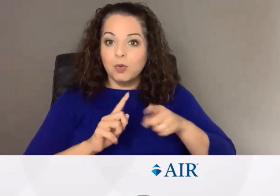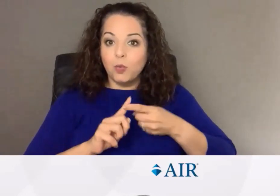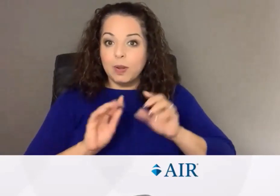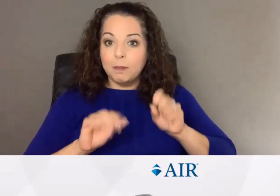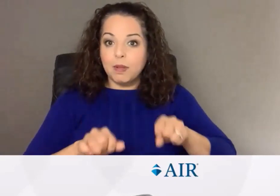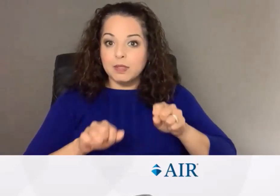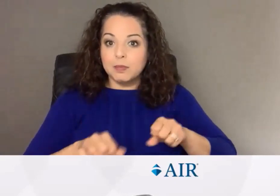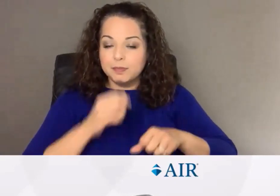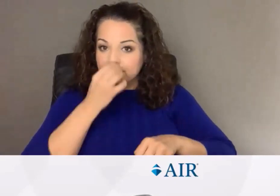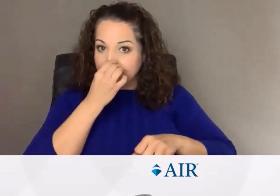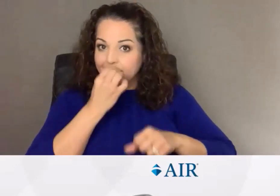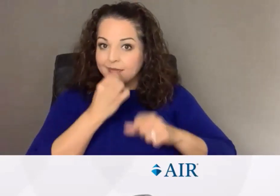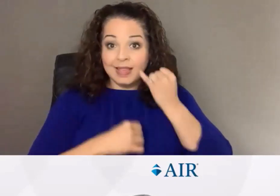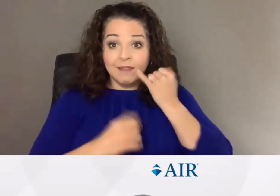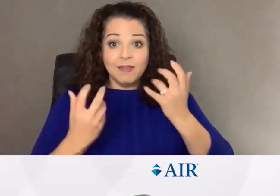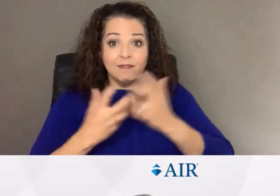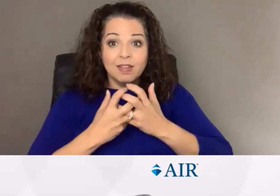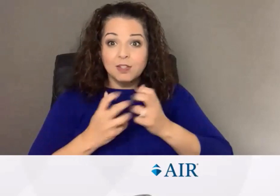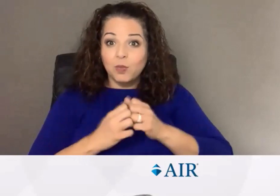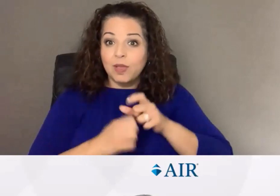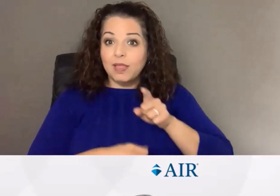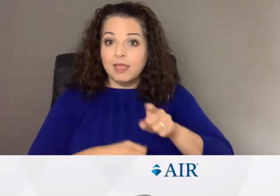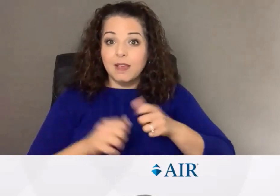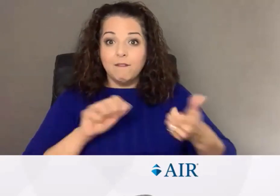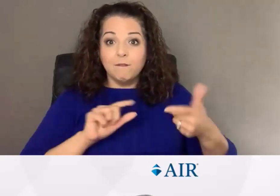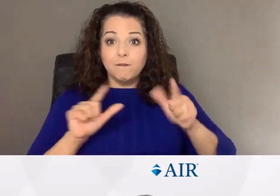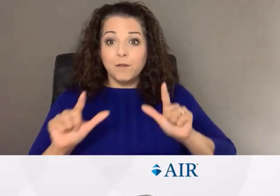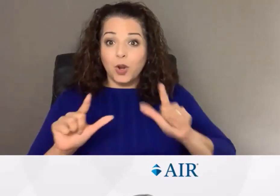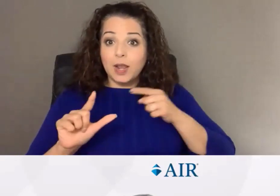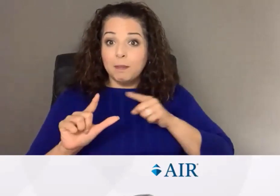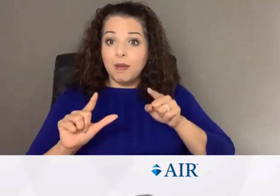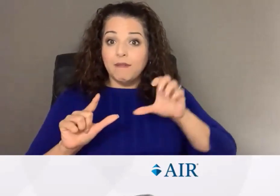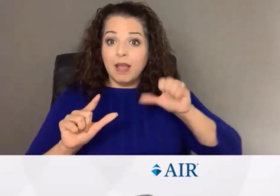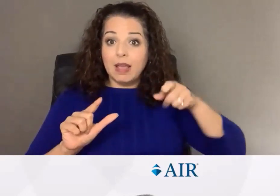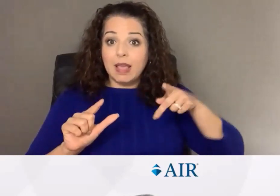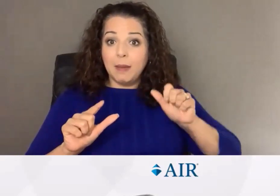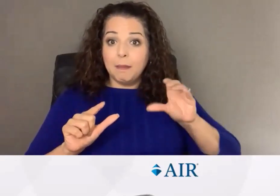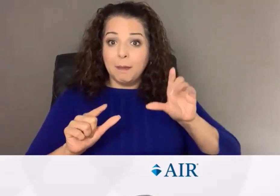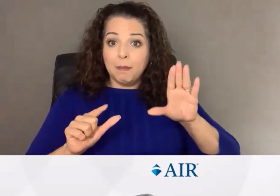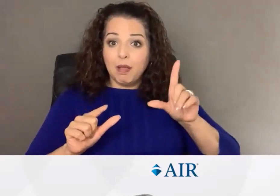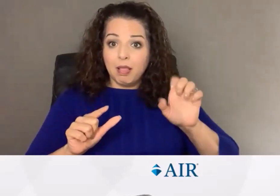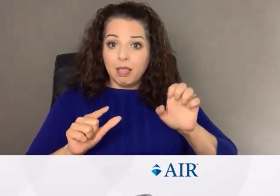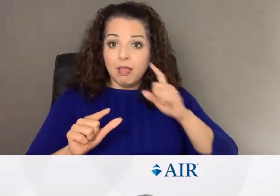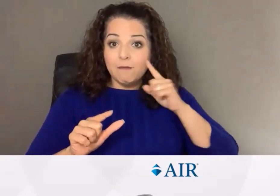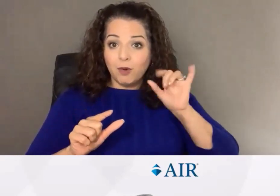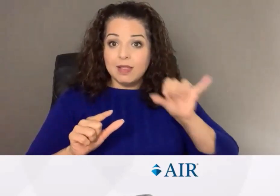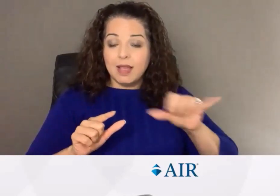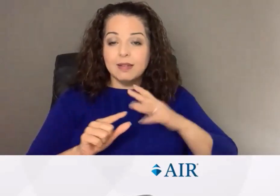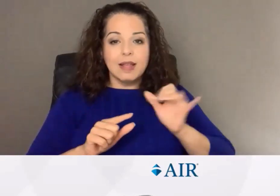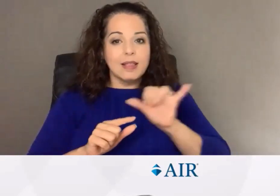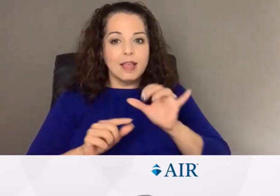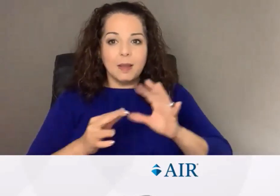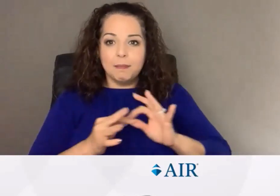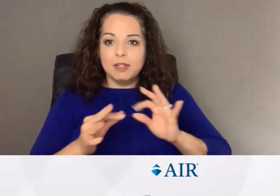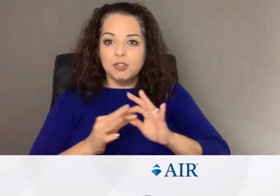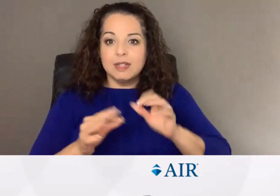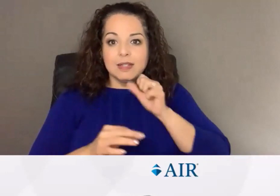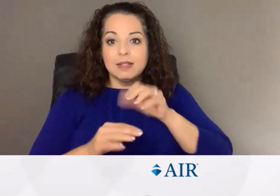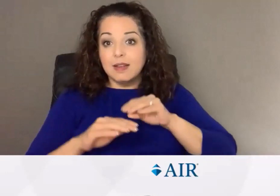as long as it fits within the framework of CAPABLE, and like I mentioned before, it doesn't affect the fidelity of the program.